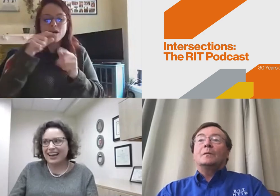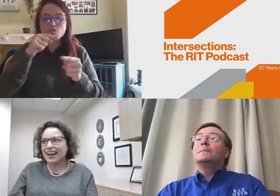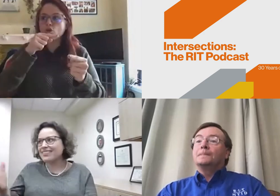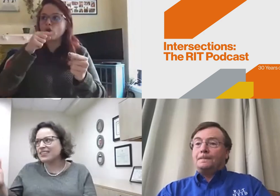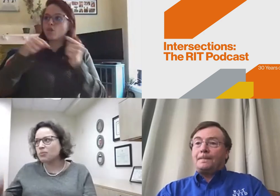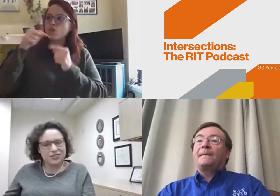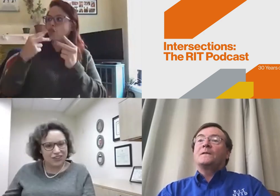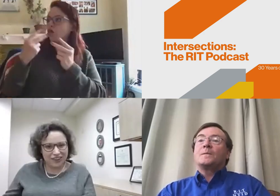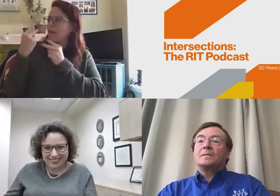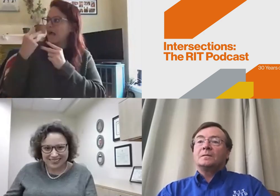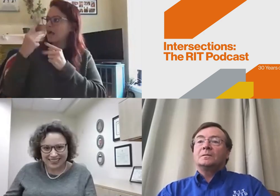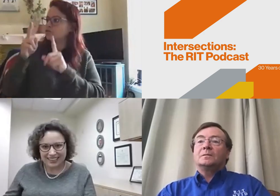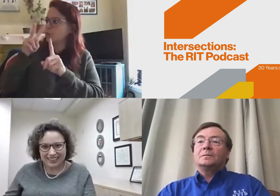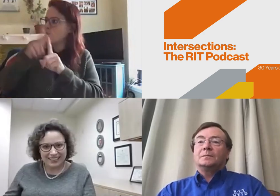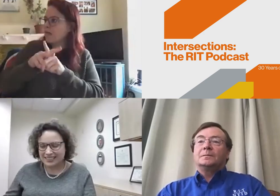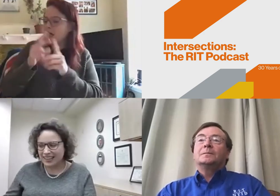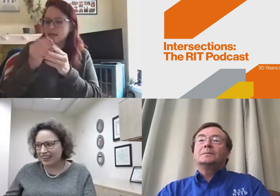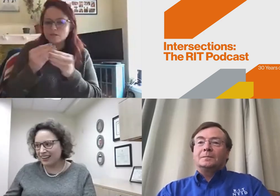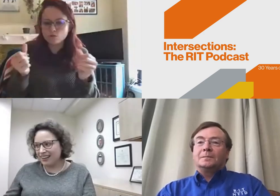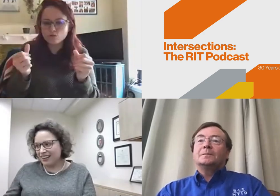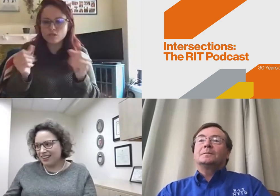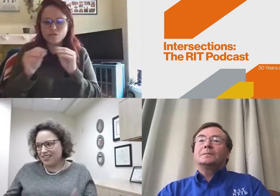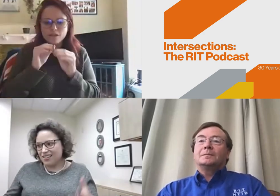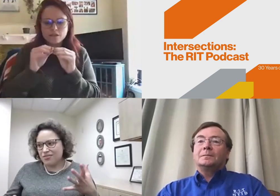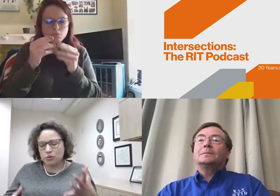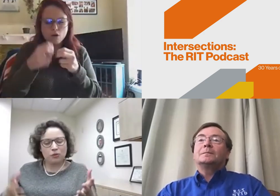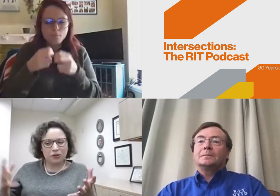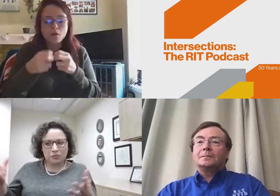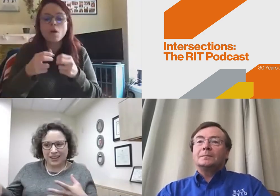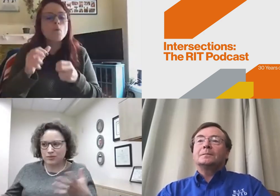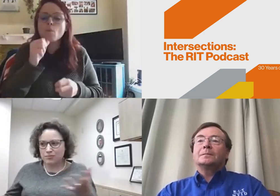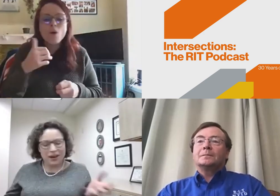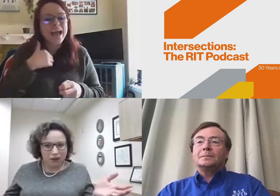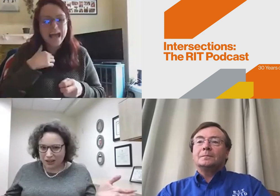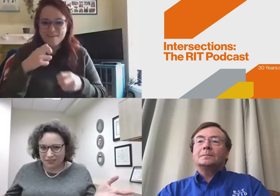And I think that's what we're starting to see is that the world becomes better, all